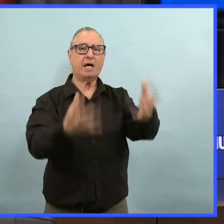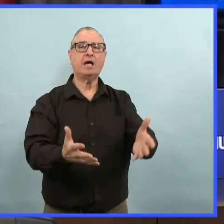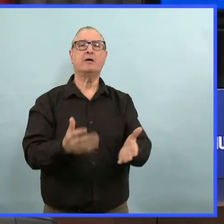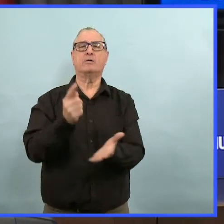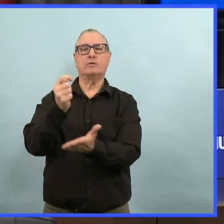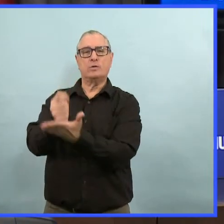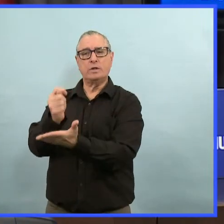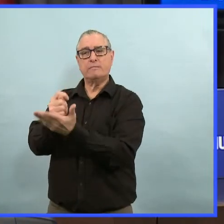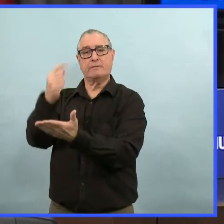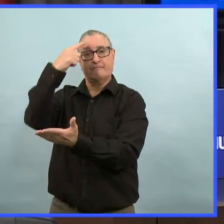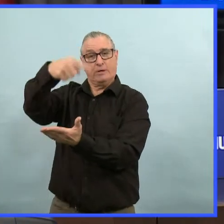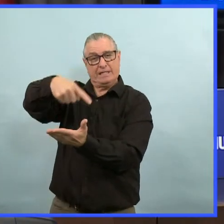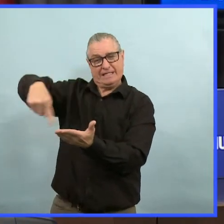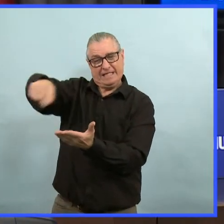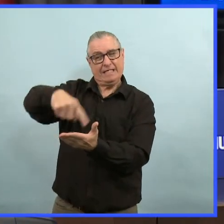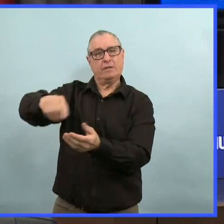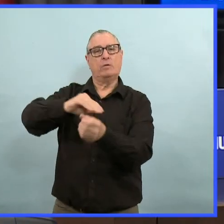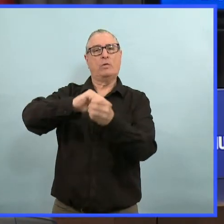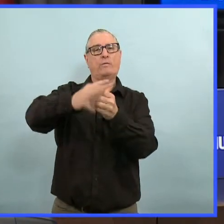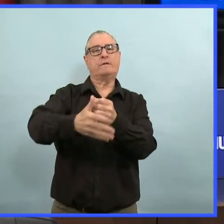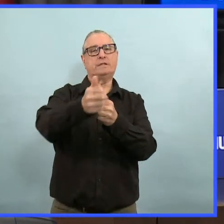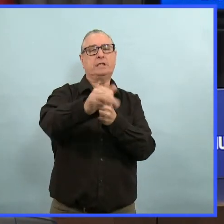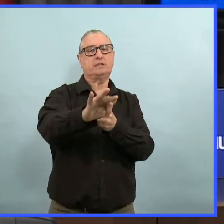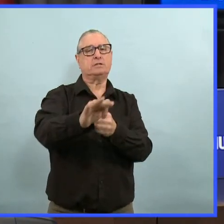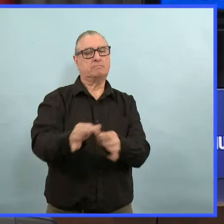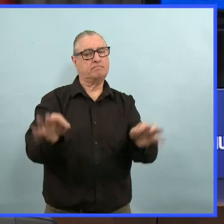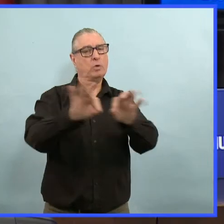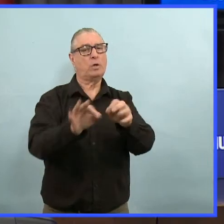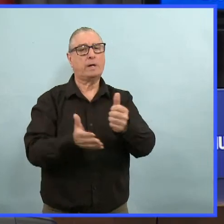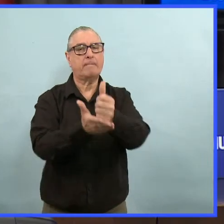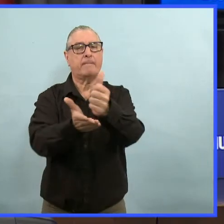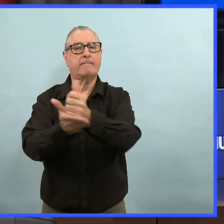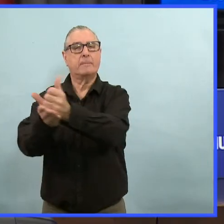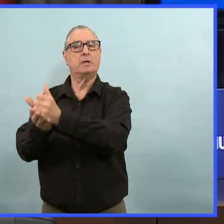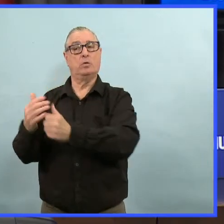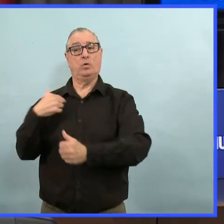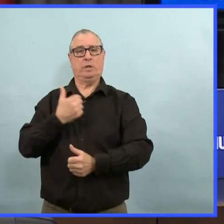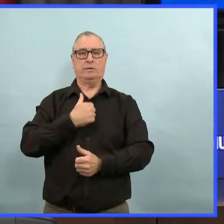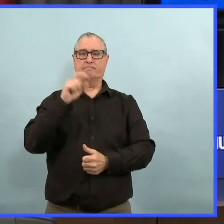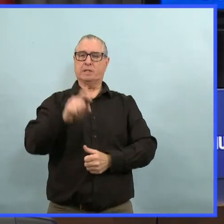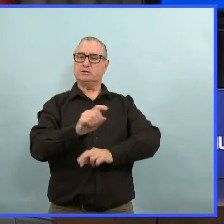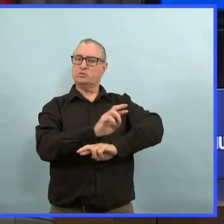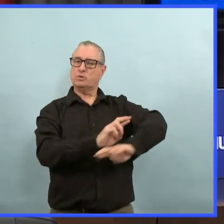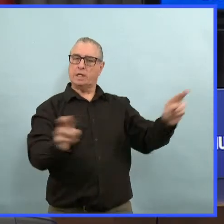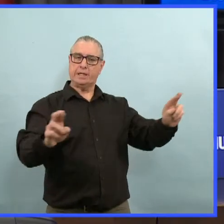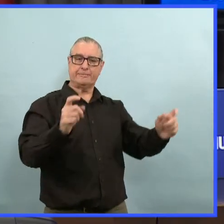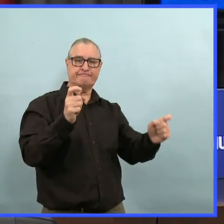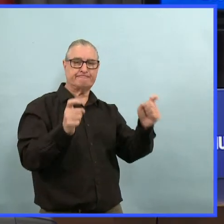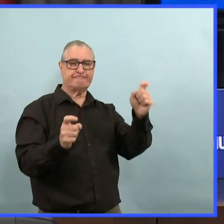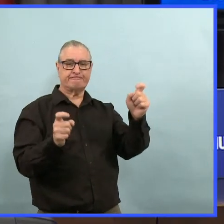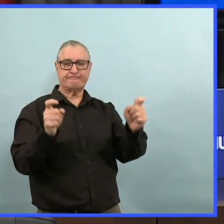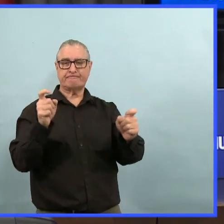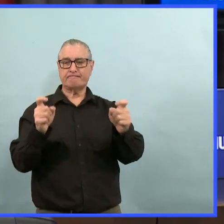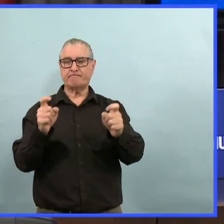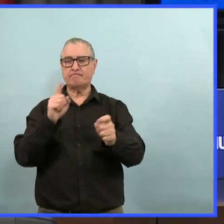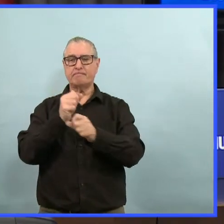change to support this planning we're closely watching indicators that can show us what we can